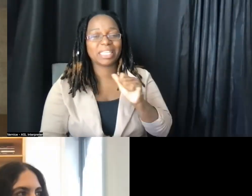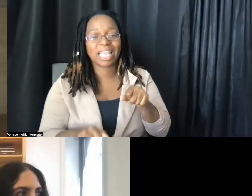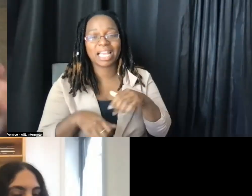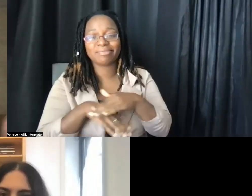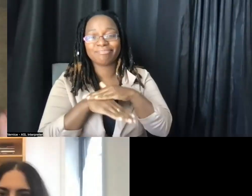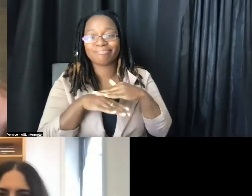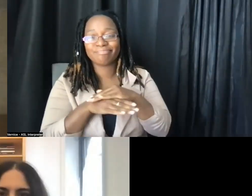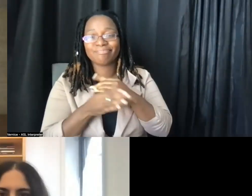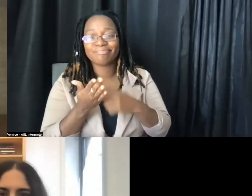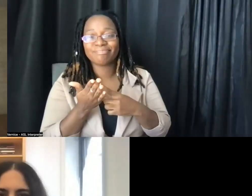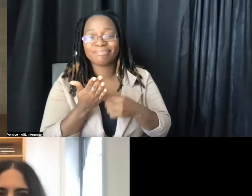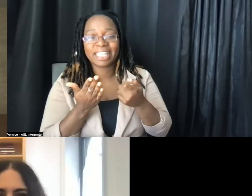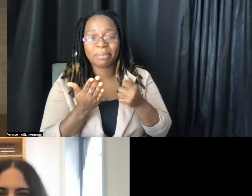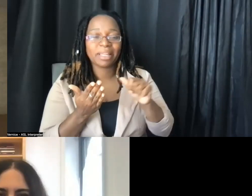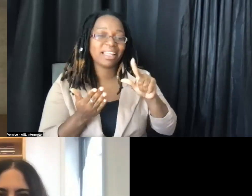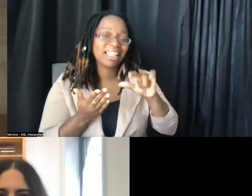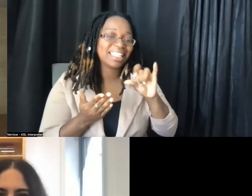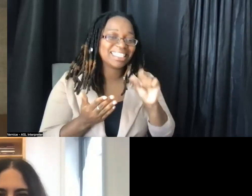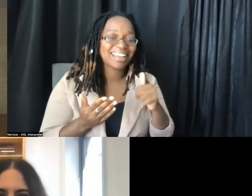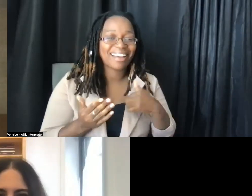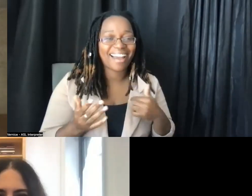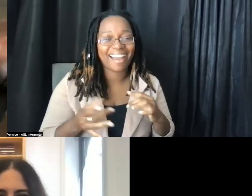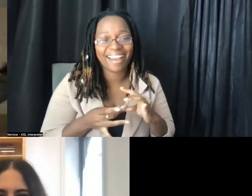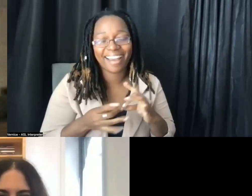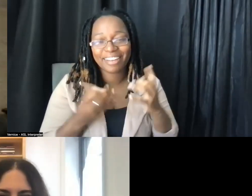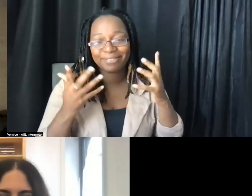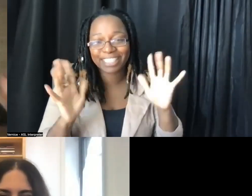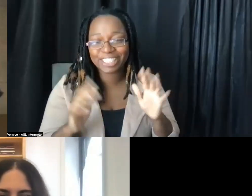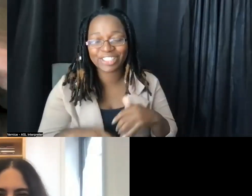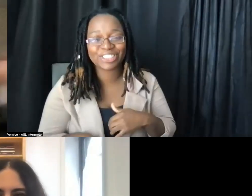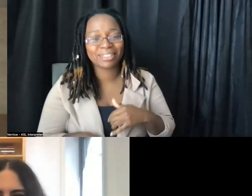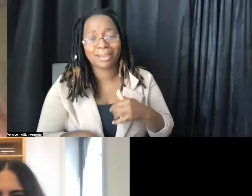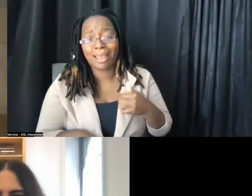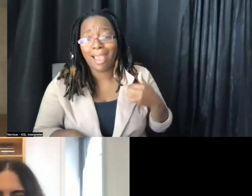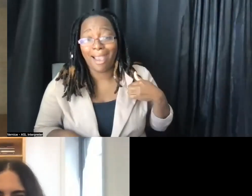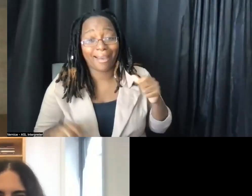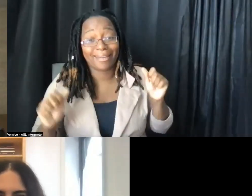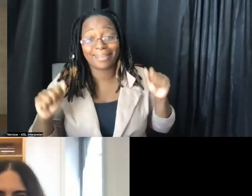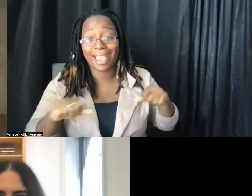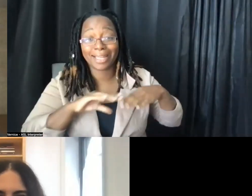So that we can talk. We talked about this and I am uncomfortable